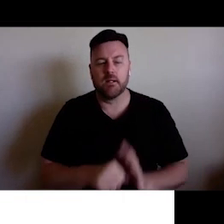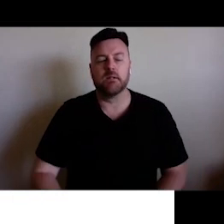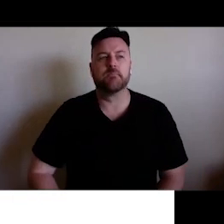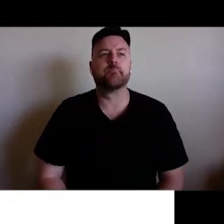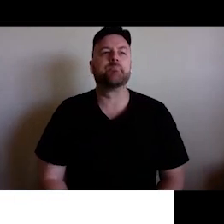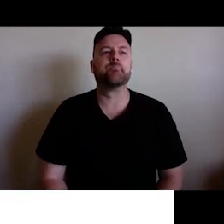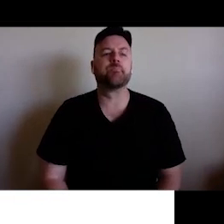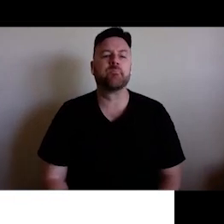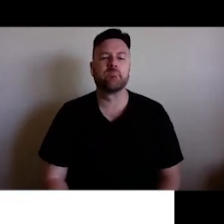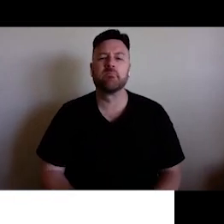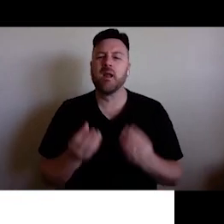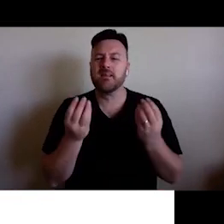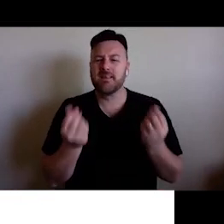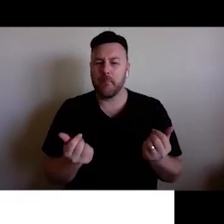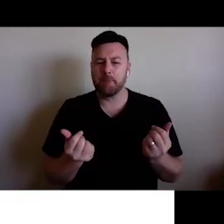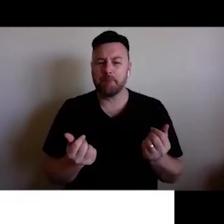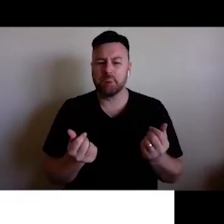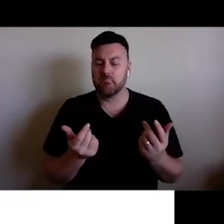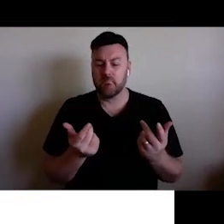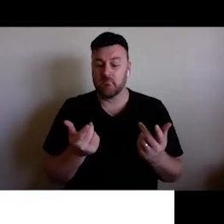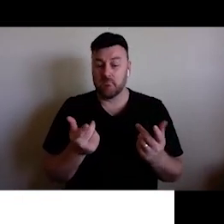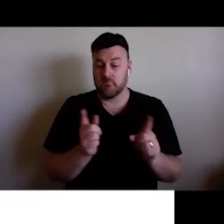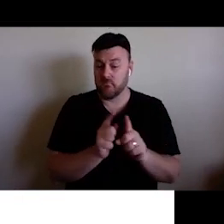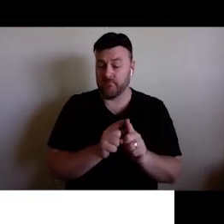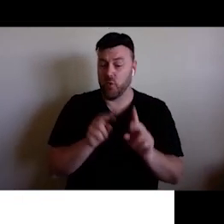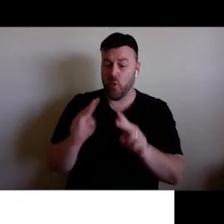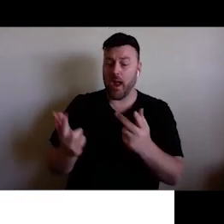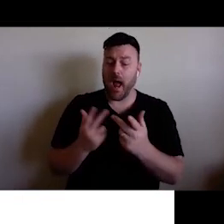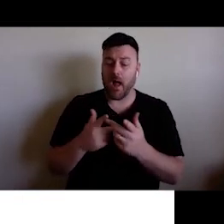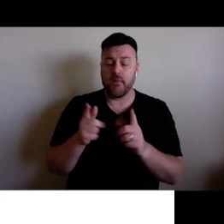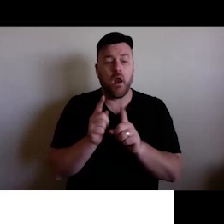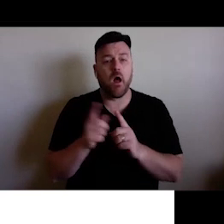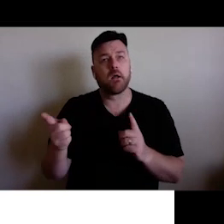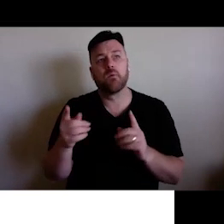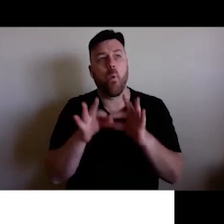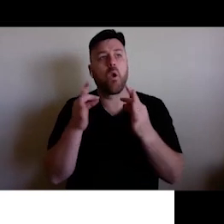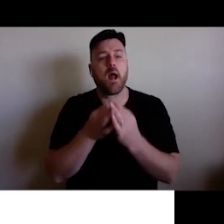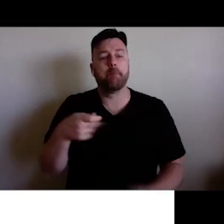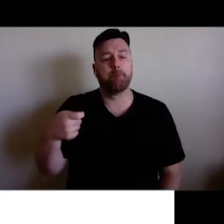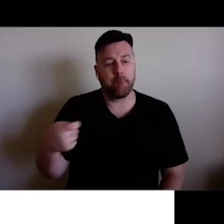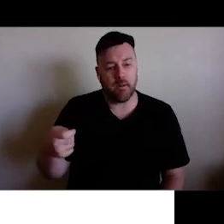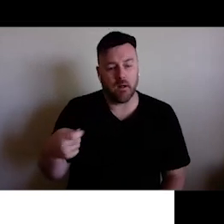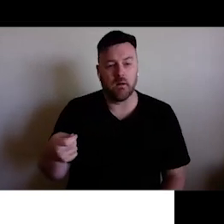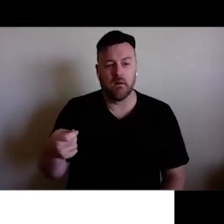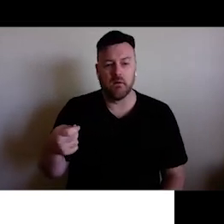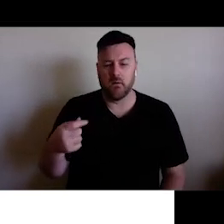us this incredible data and analytical tools to find these superfans? The final example I'll give is much smaller - it's about